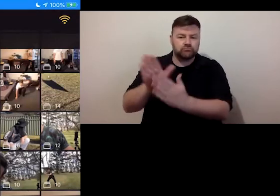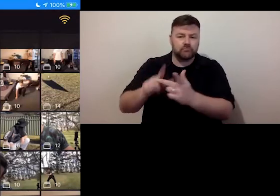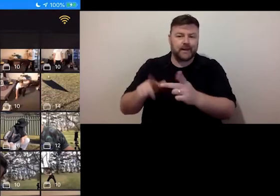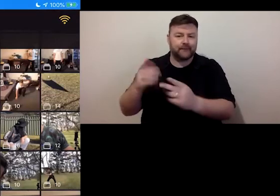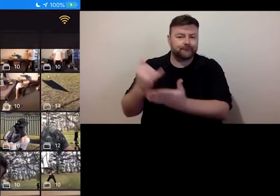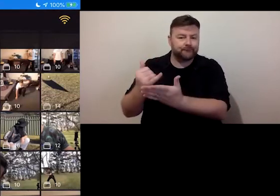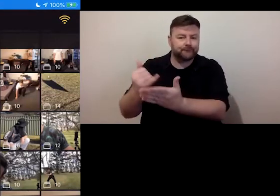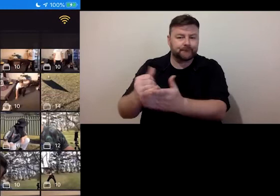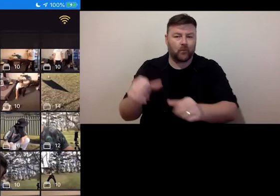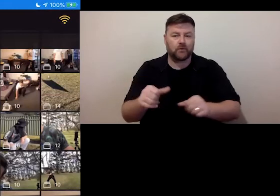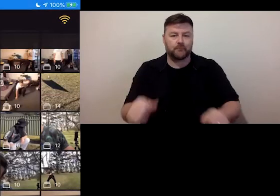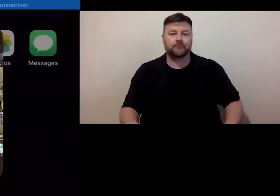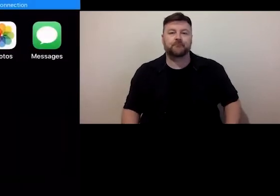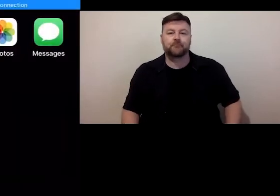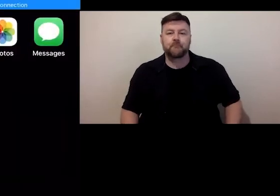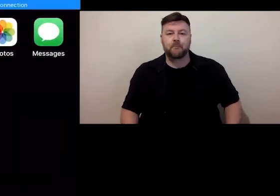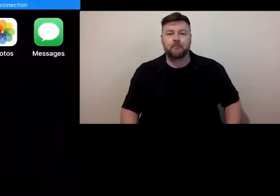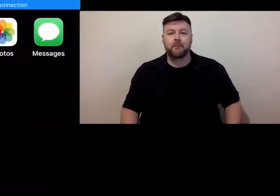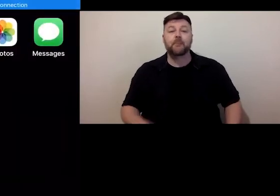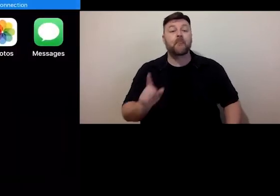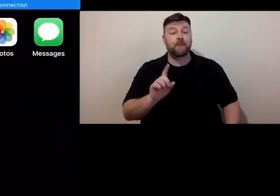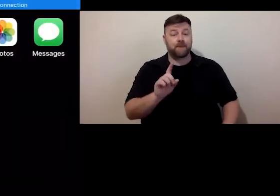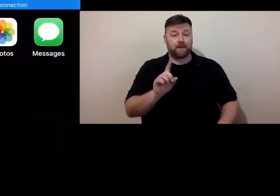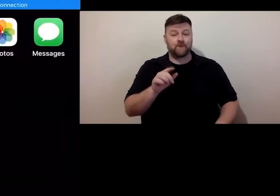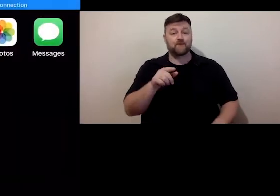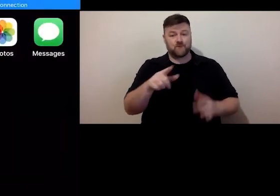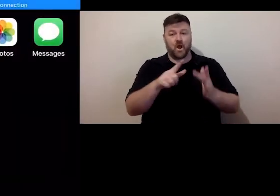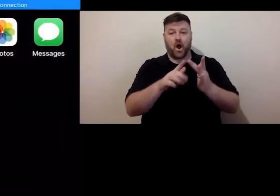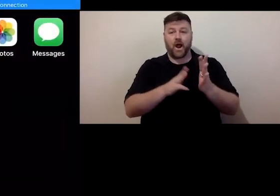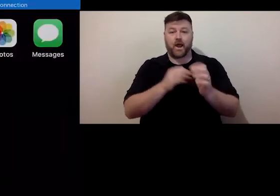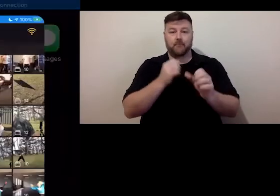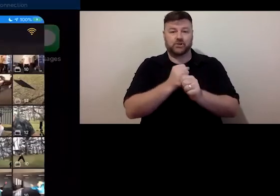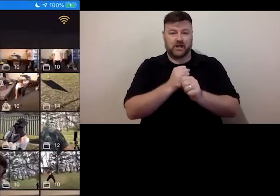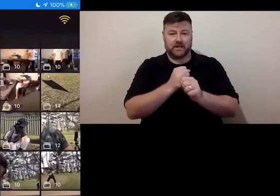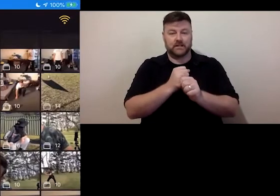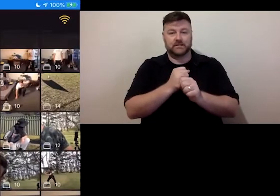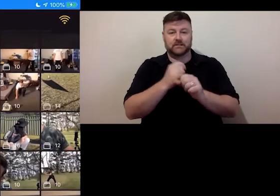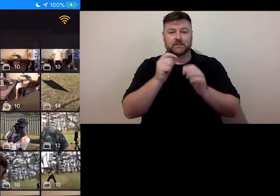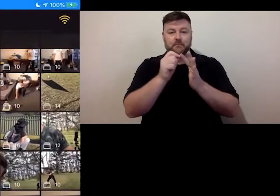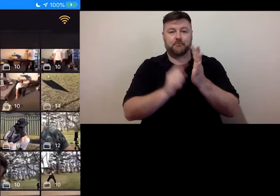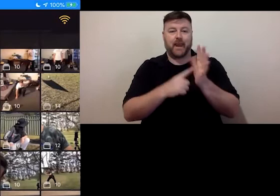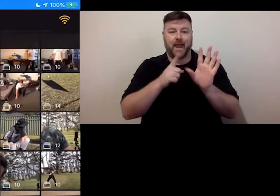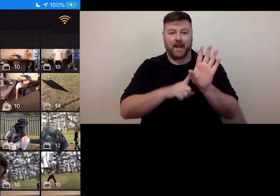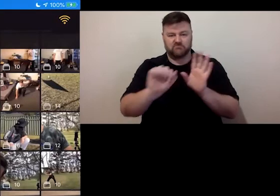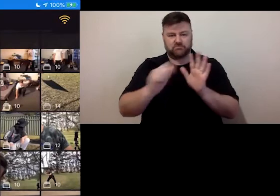So, we're just in the ImgPlay app.